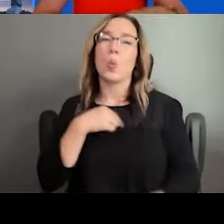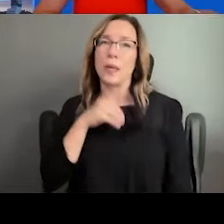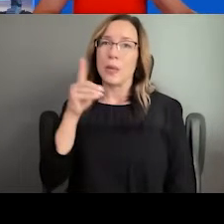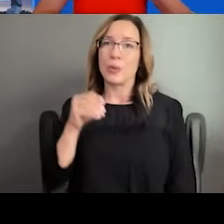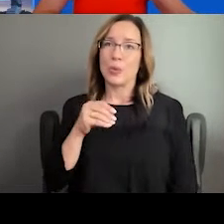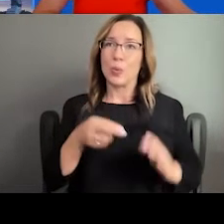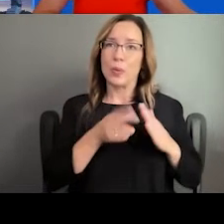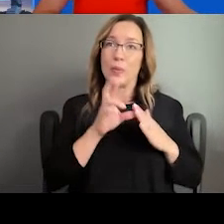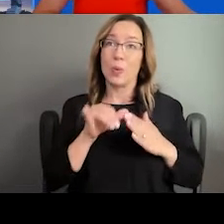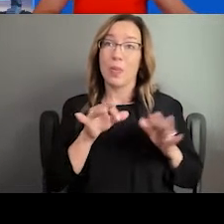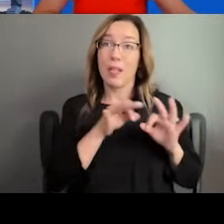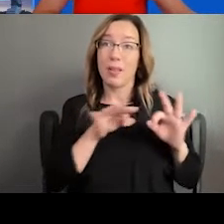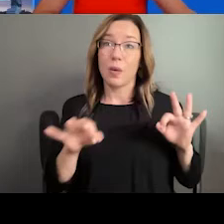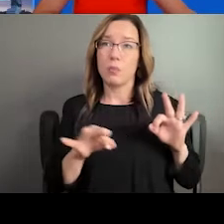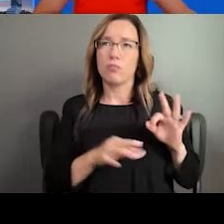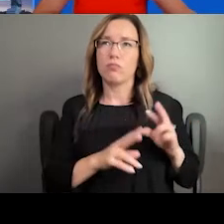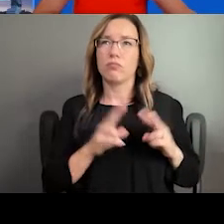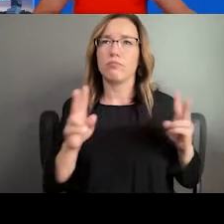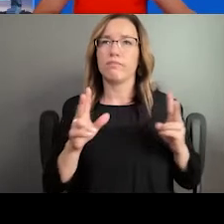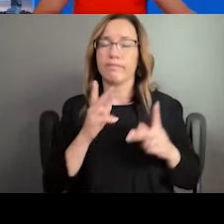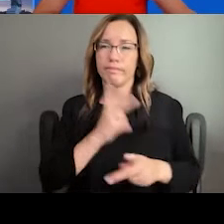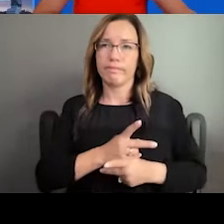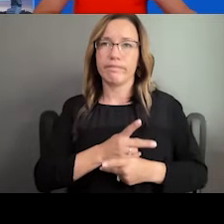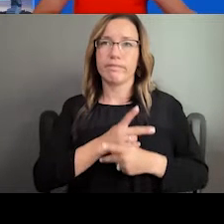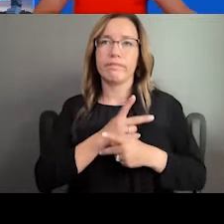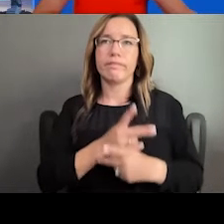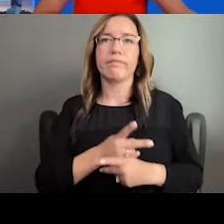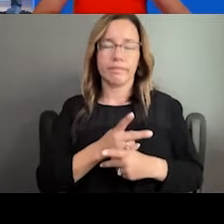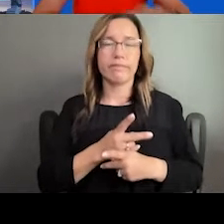very carefully as part of the review process.